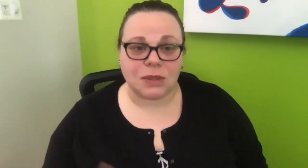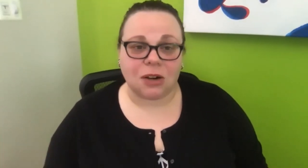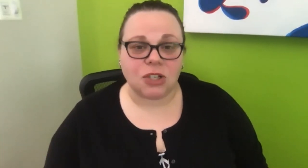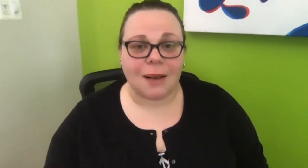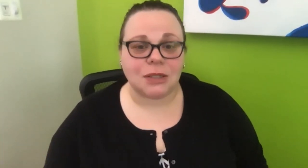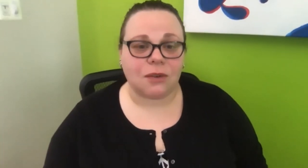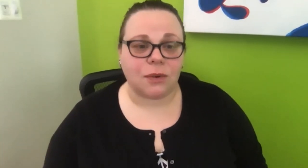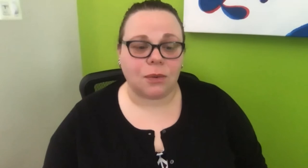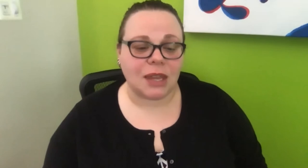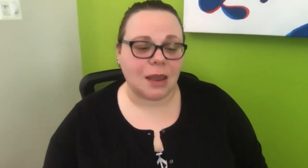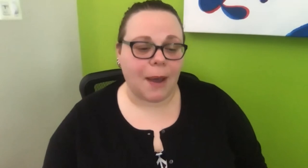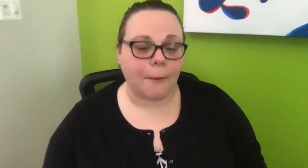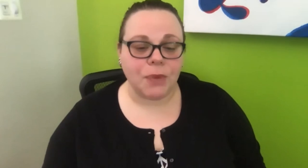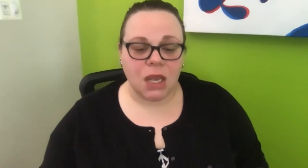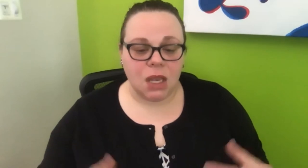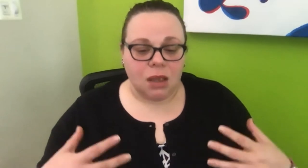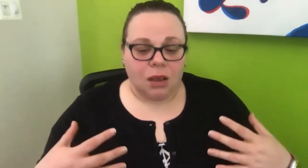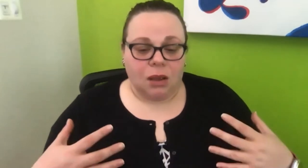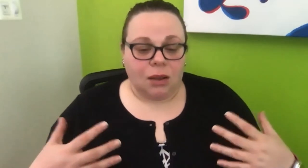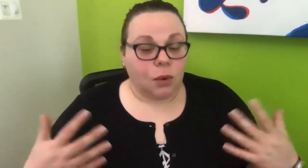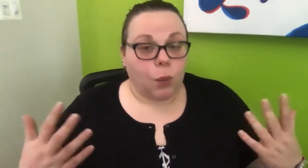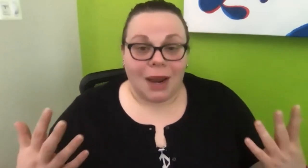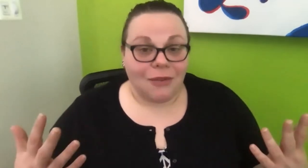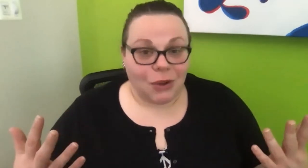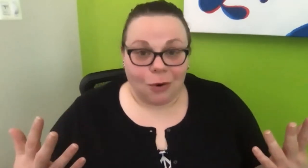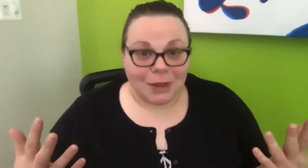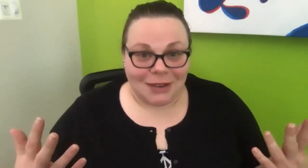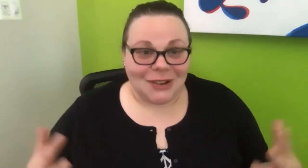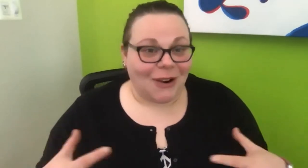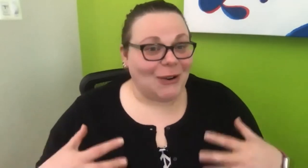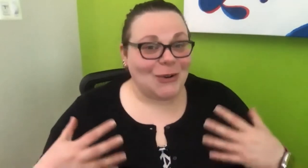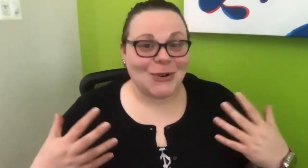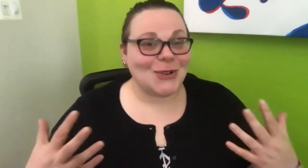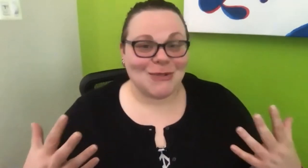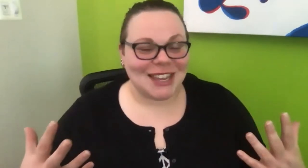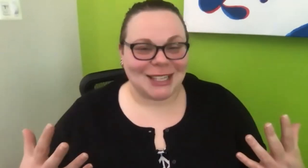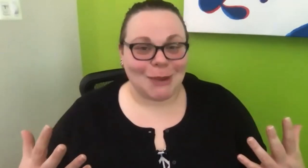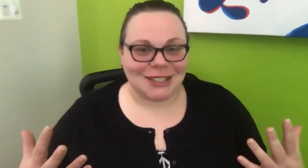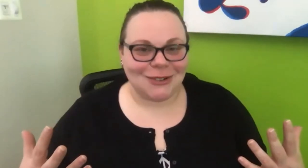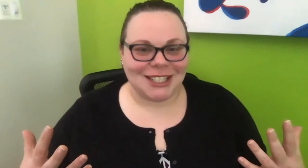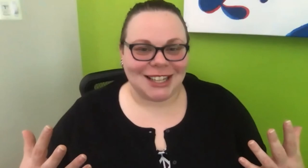So, if you think about whatever your beliefs are, who you think is best suited to lead this country,